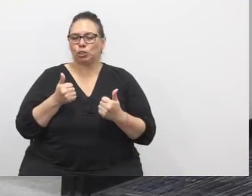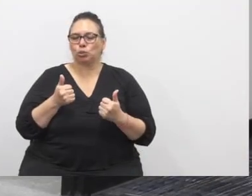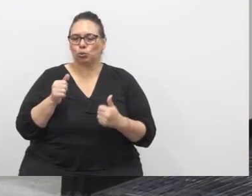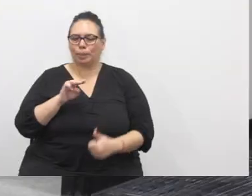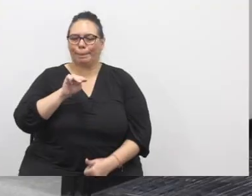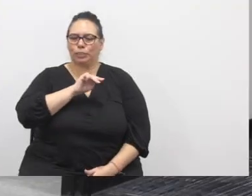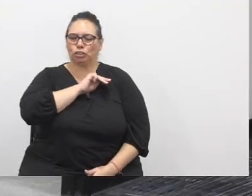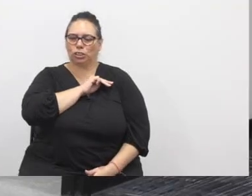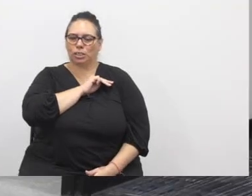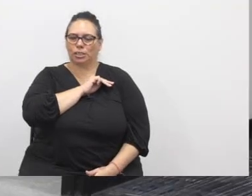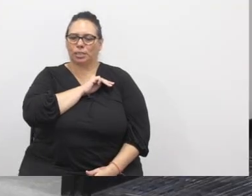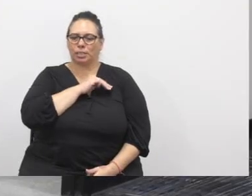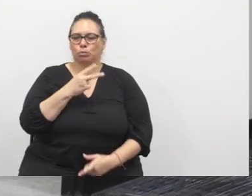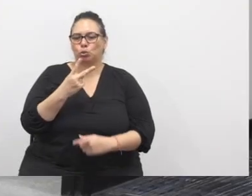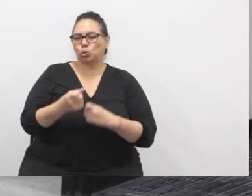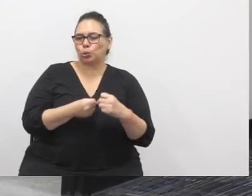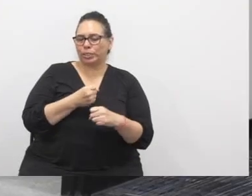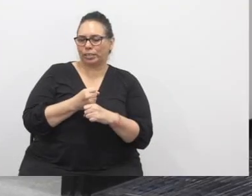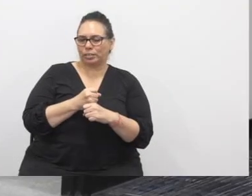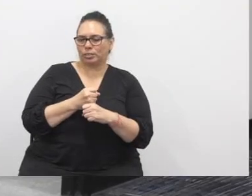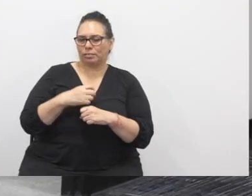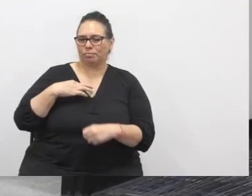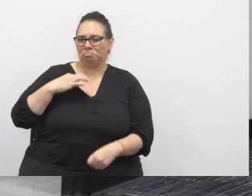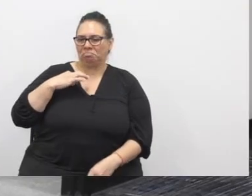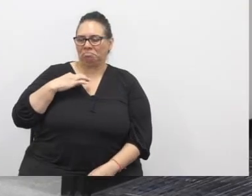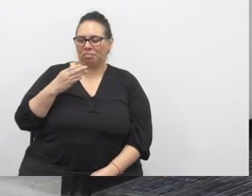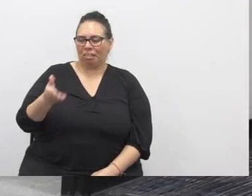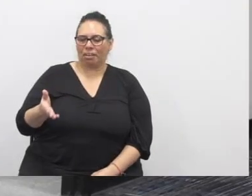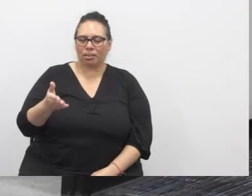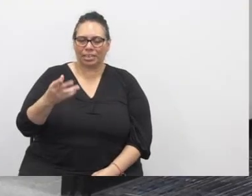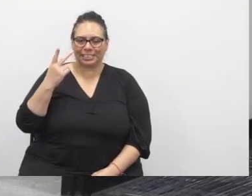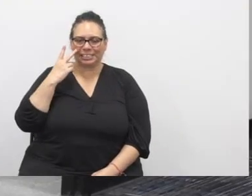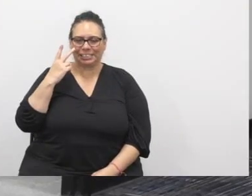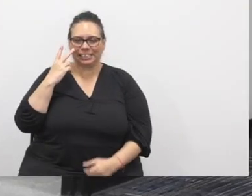I was there for about two years. And just seeing how I was able to help